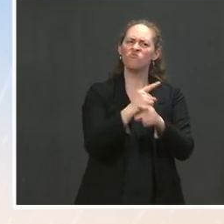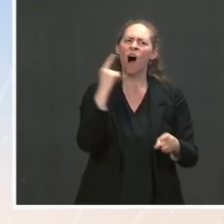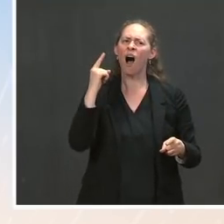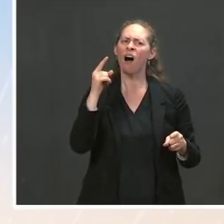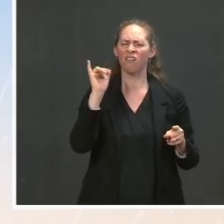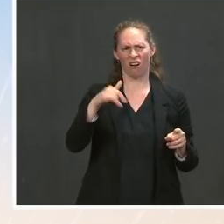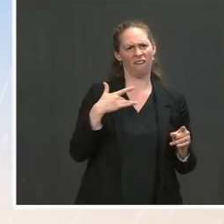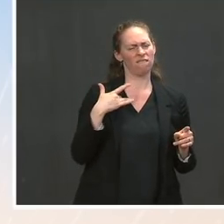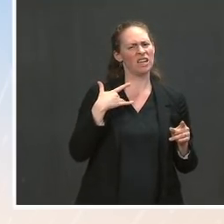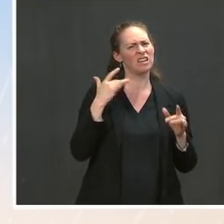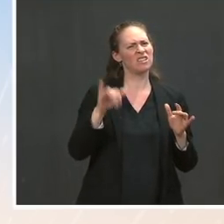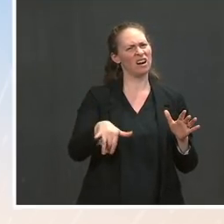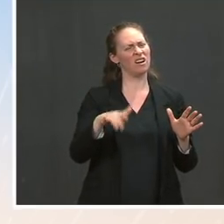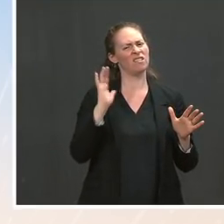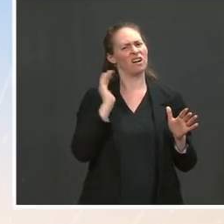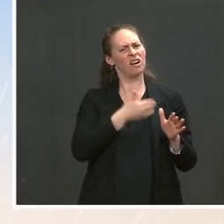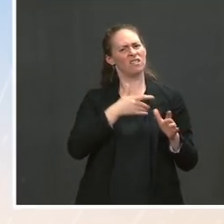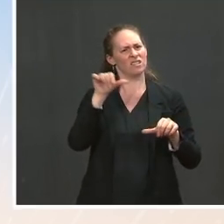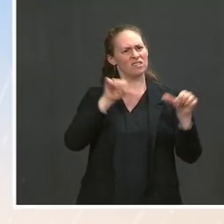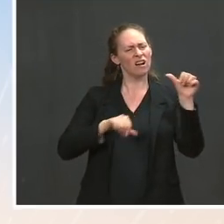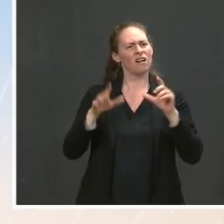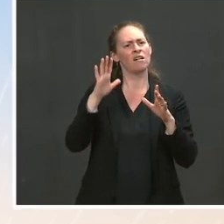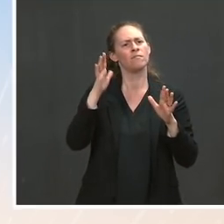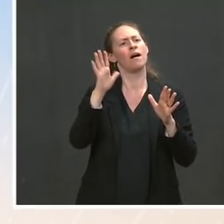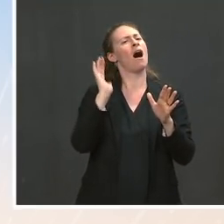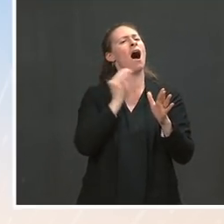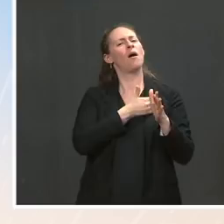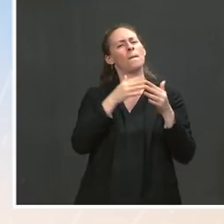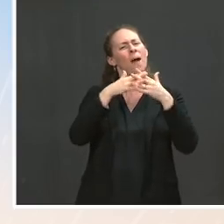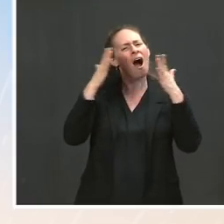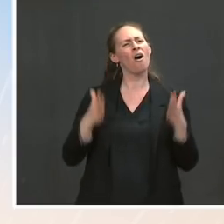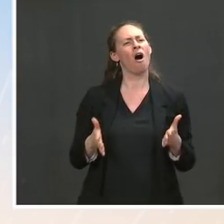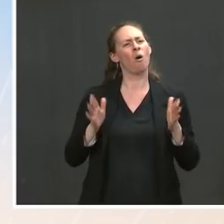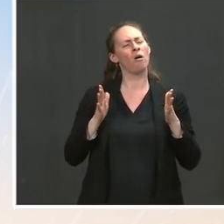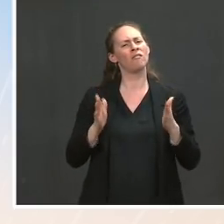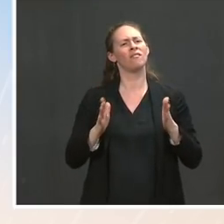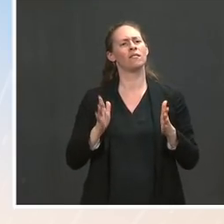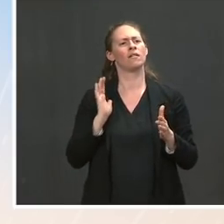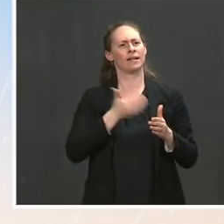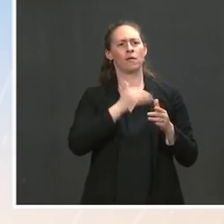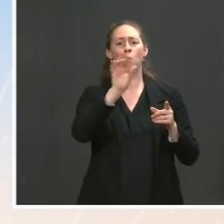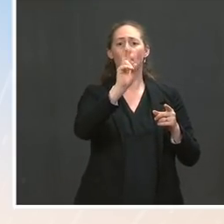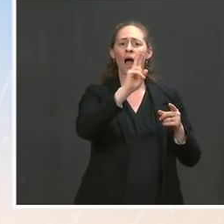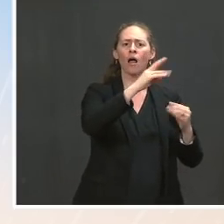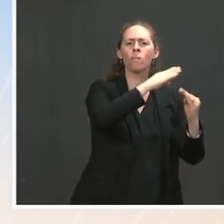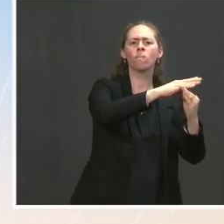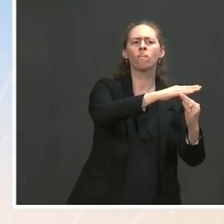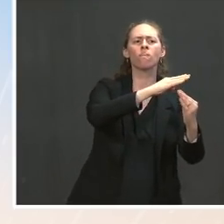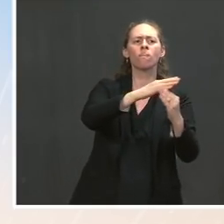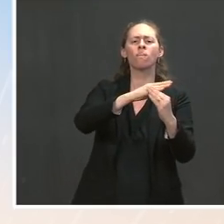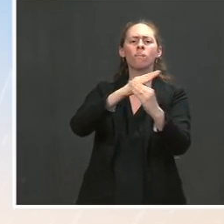Even many Republicans across the country oppose the efforts that have been undertaken in states like Georgia to make it more difficult.